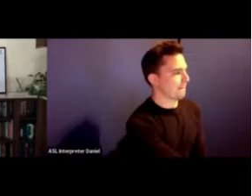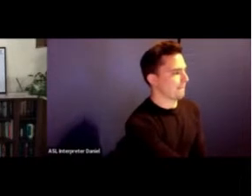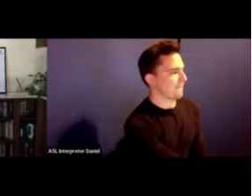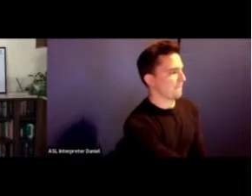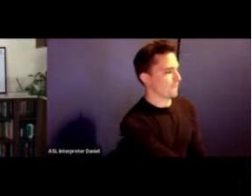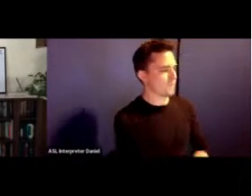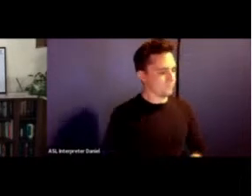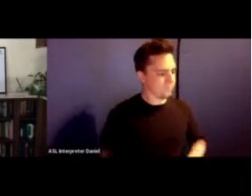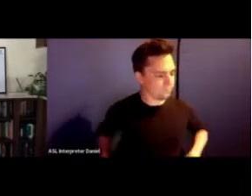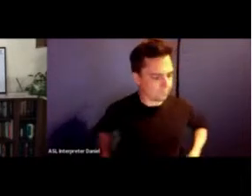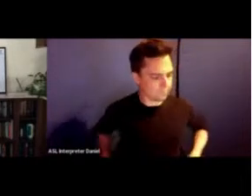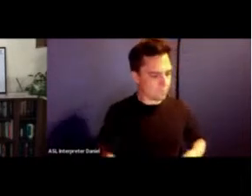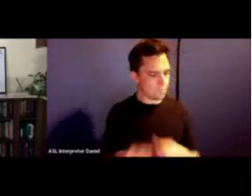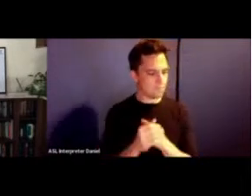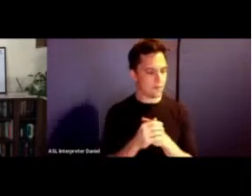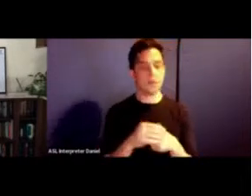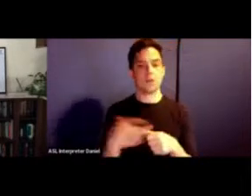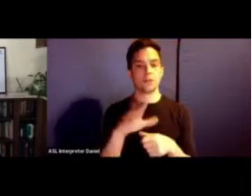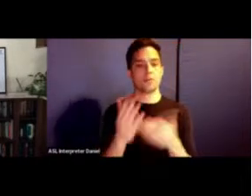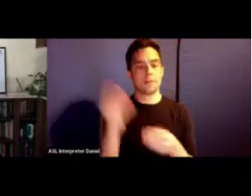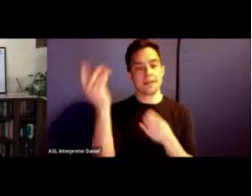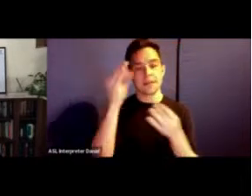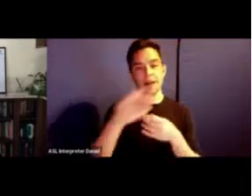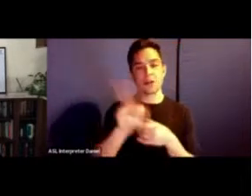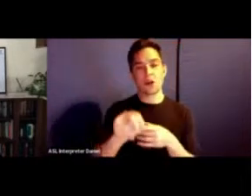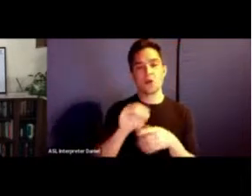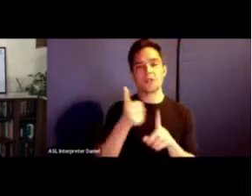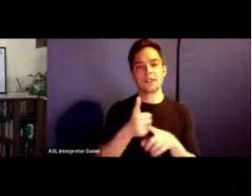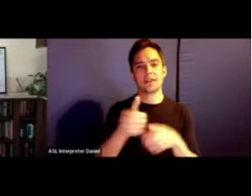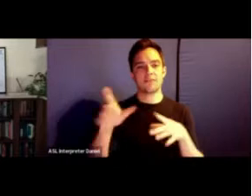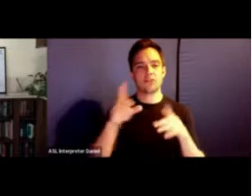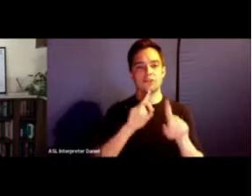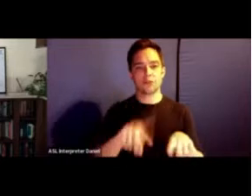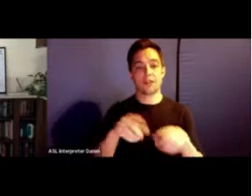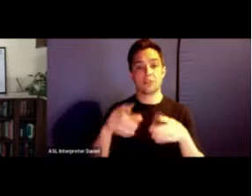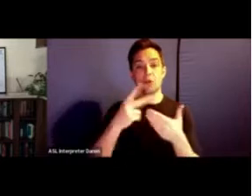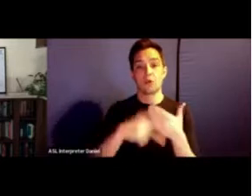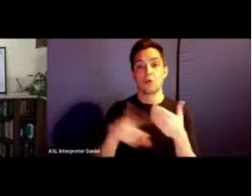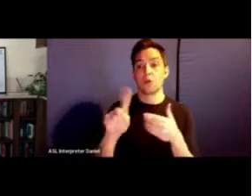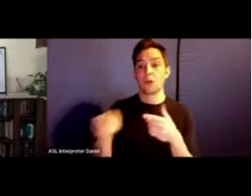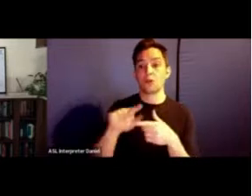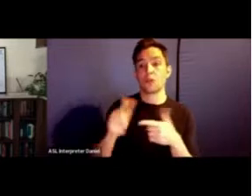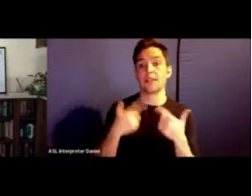So you might be thinking about your own self direction program where you live in the state you're in across the country.